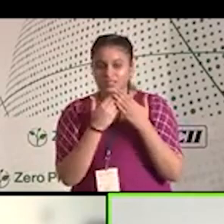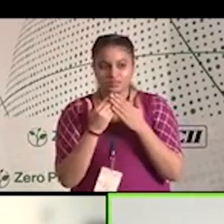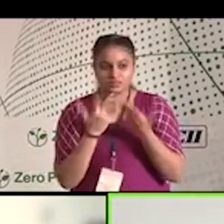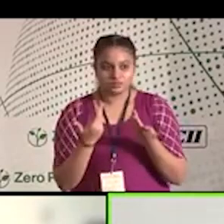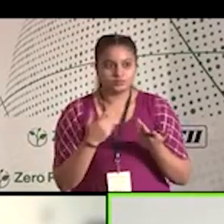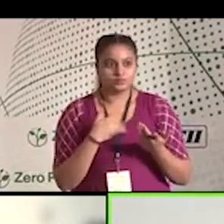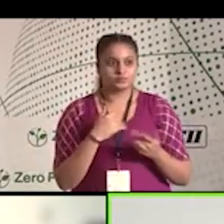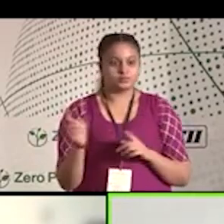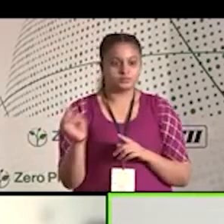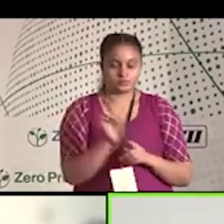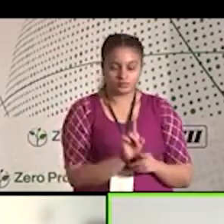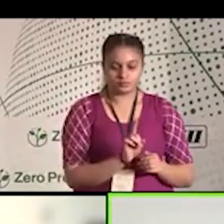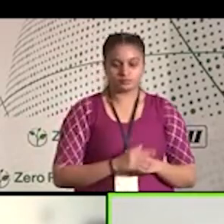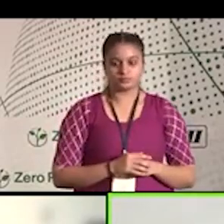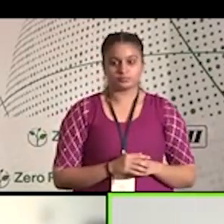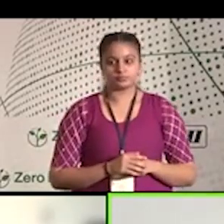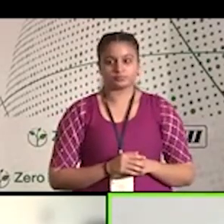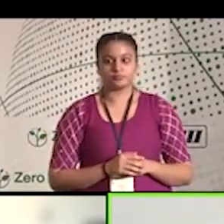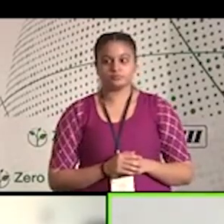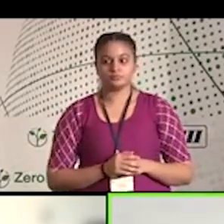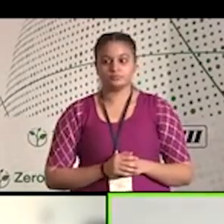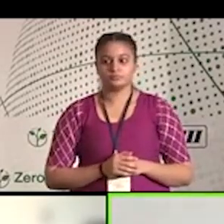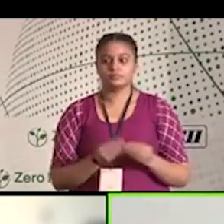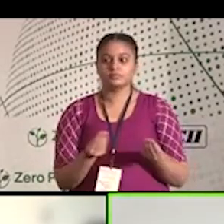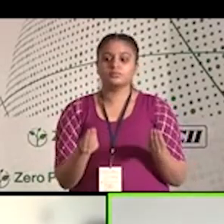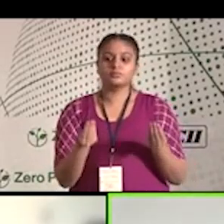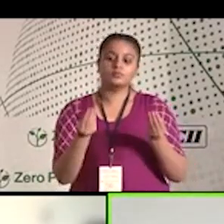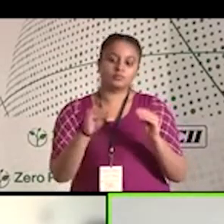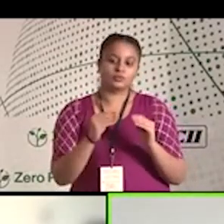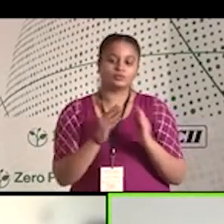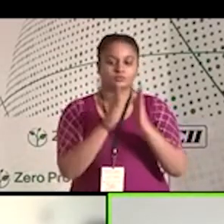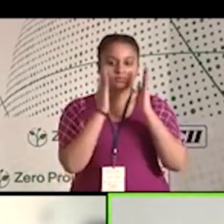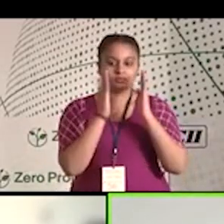Boccia You advocate more for stronger focus on foundational education